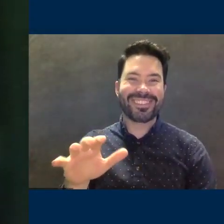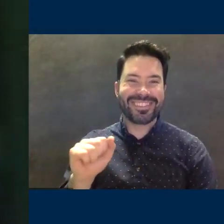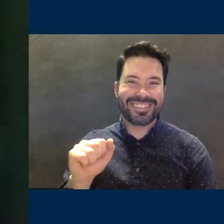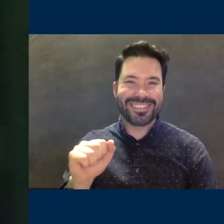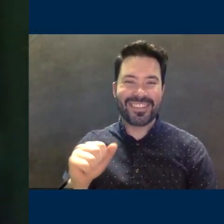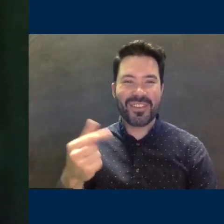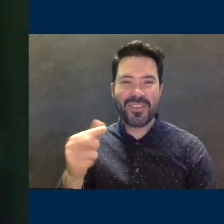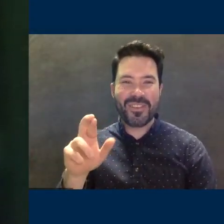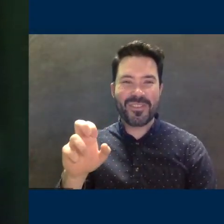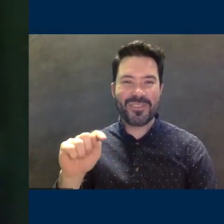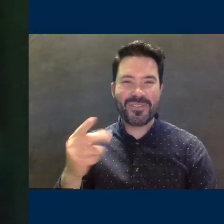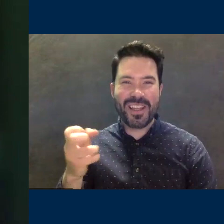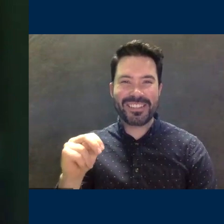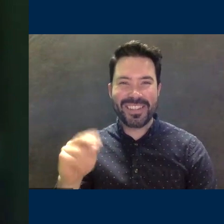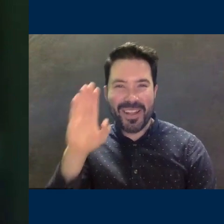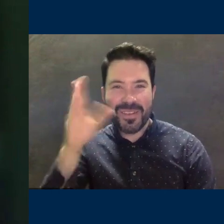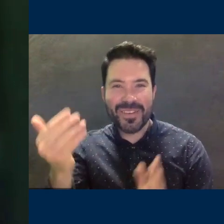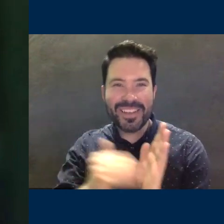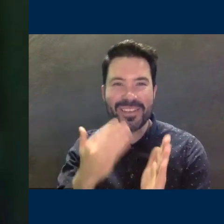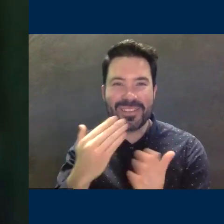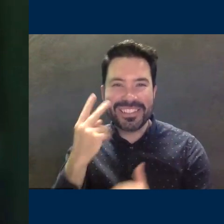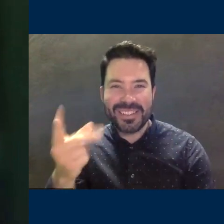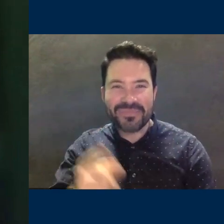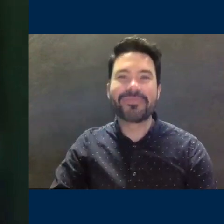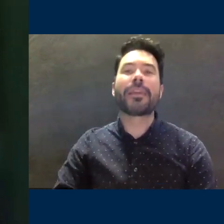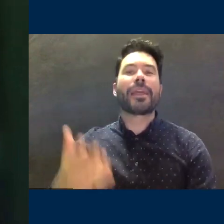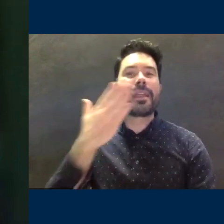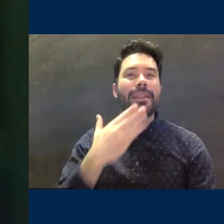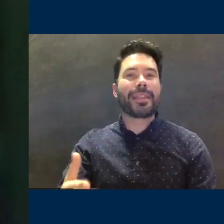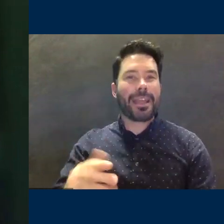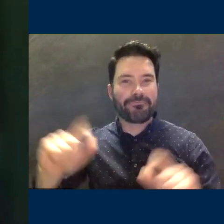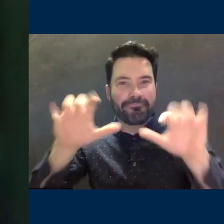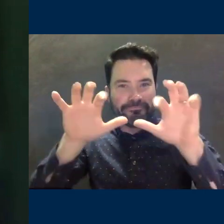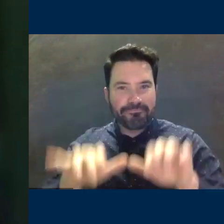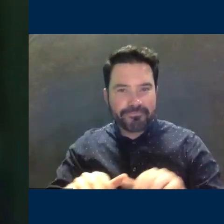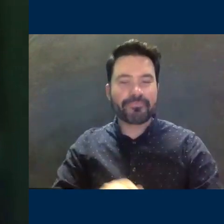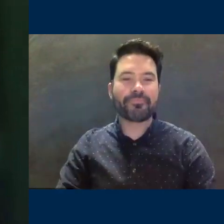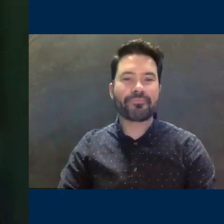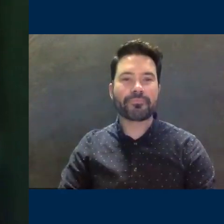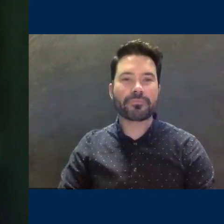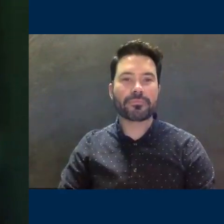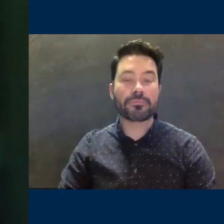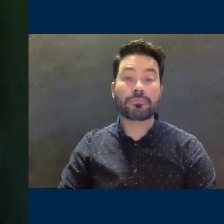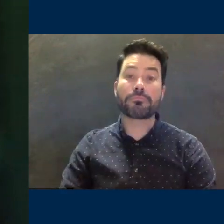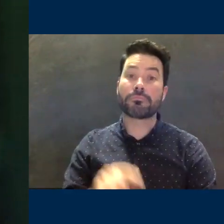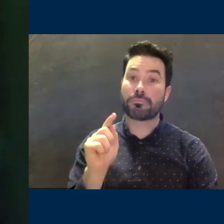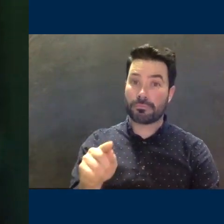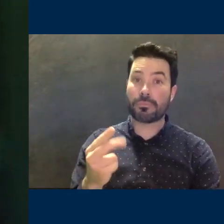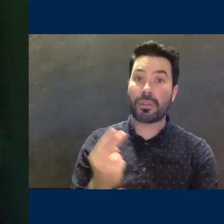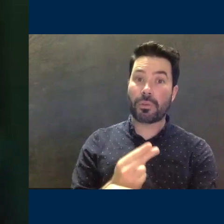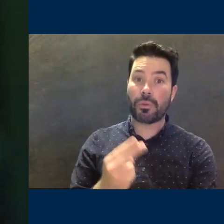yeah, Gretchen. Hello again. Good to see you. So thank you for your question, and in terms of the use auto captioning.